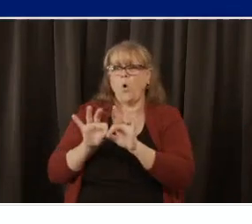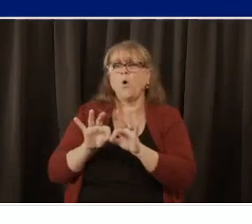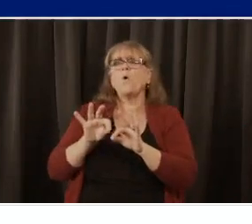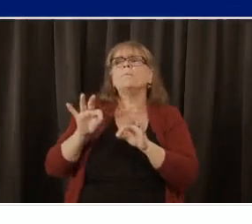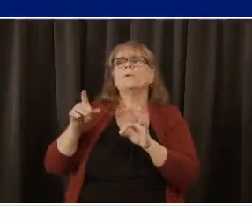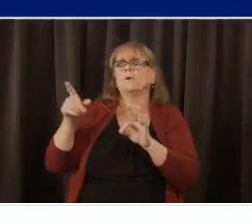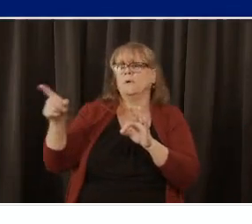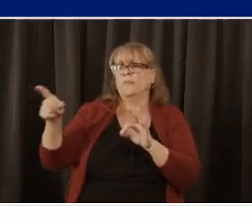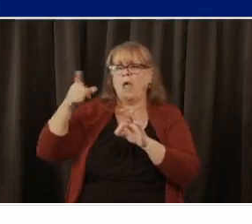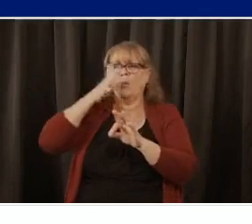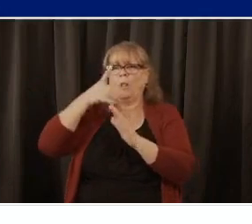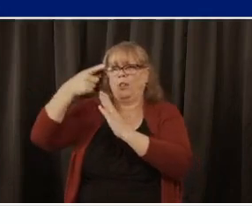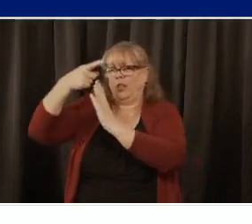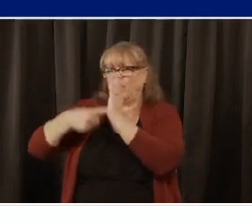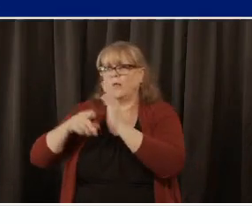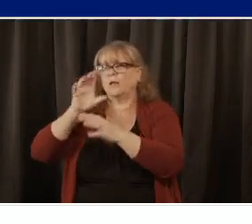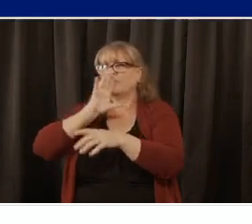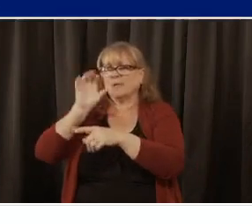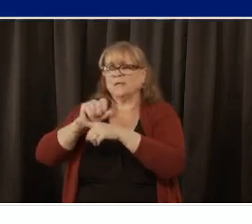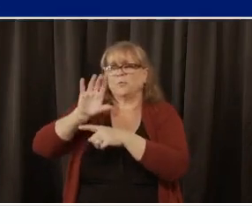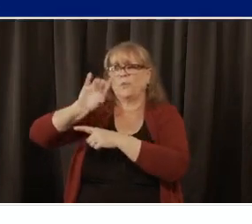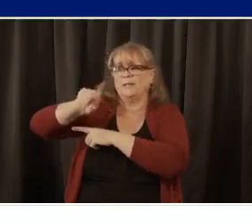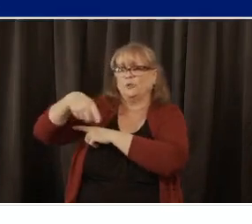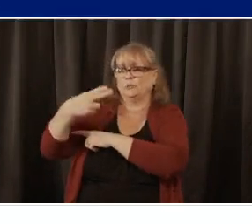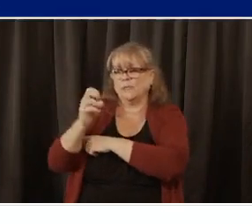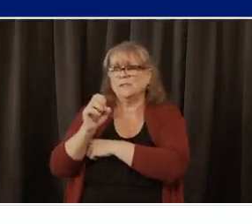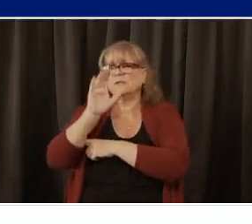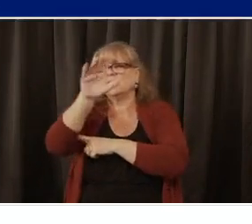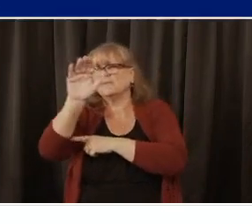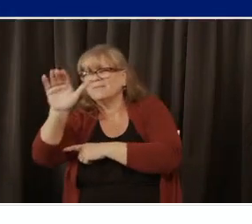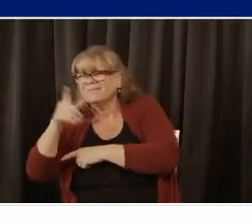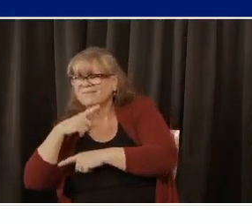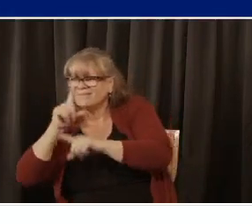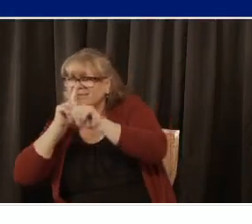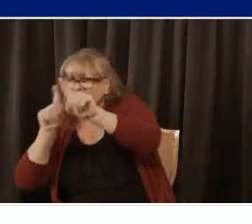in there about how to log into the telehealth telehealth portal and get instructions from a